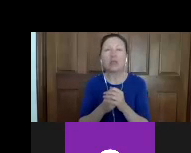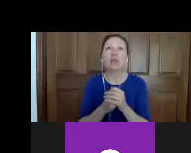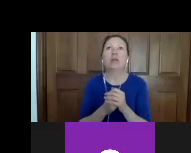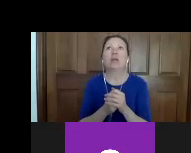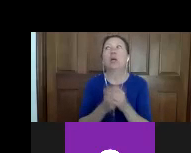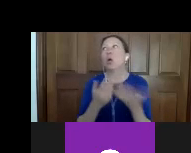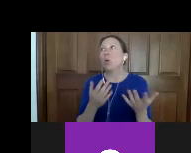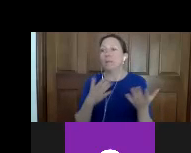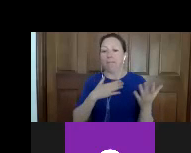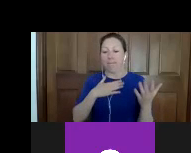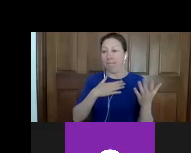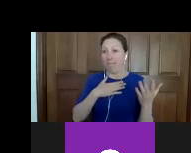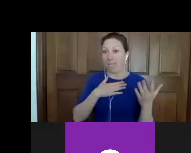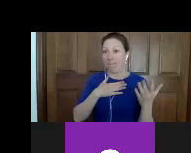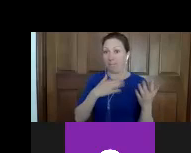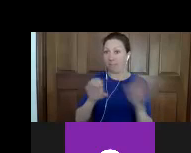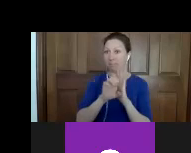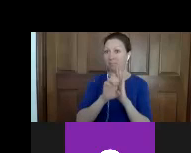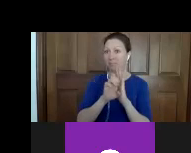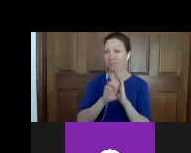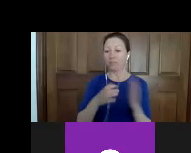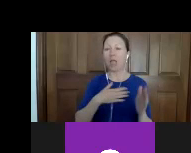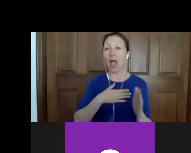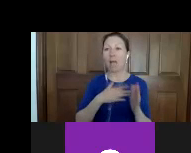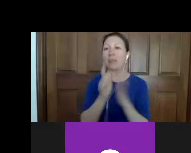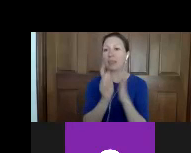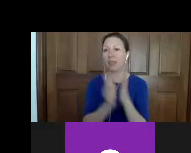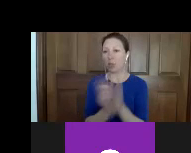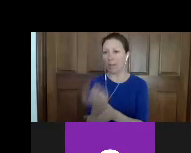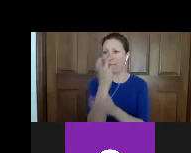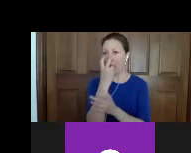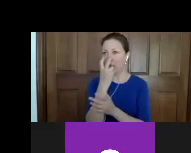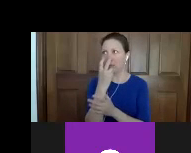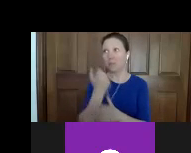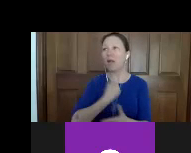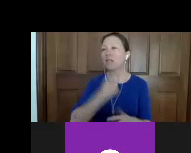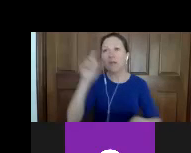example. I'm legally blind. I will never be allowed to drive a forklift. It is not reasonable,